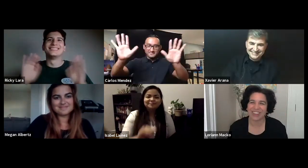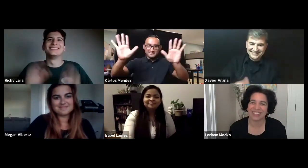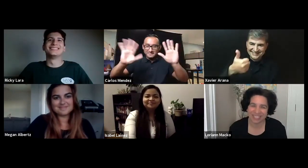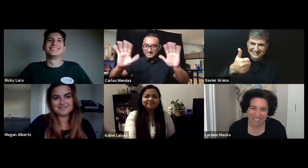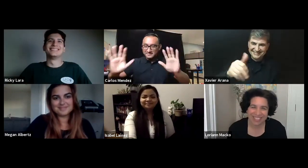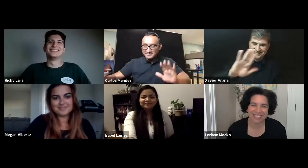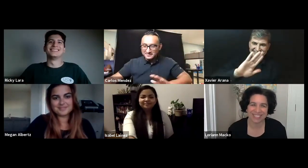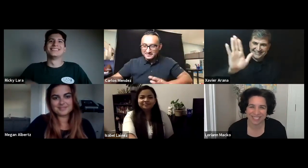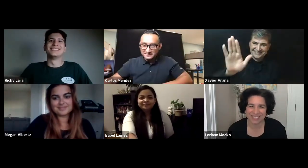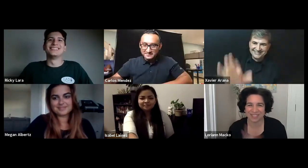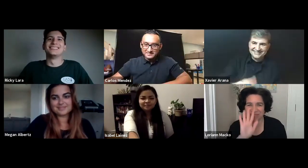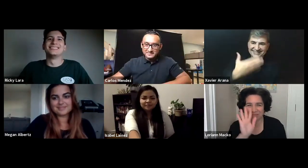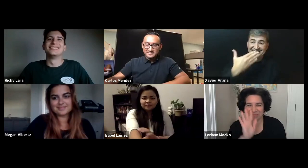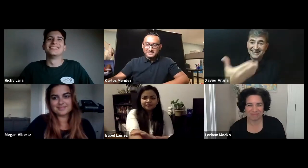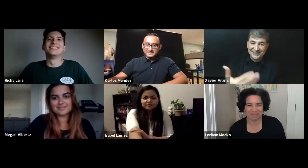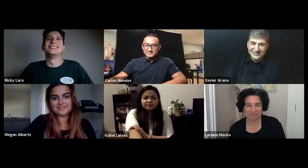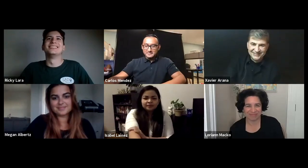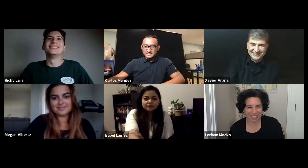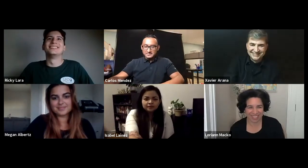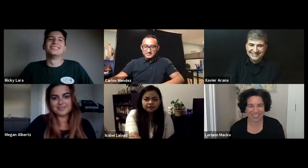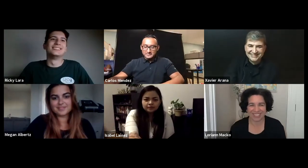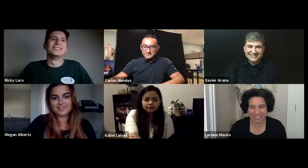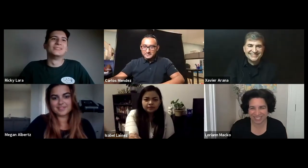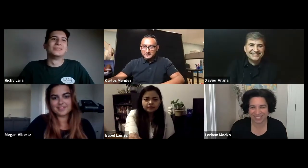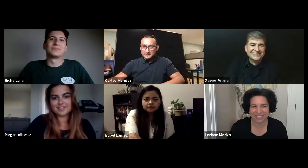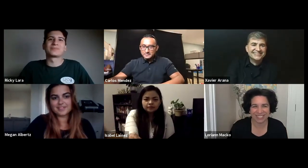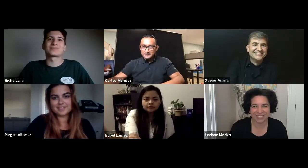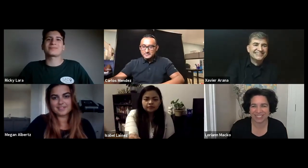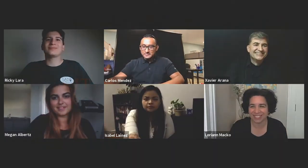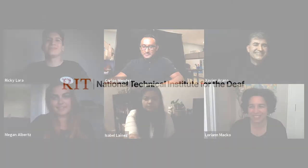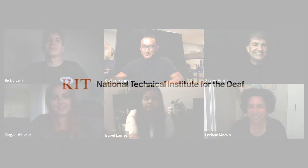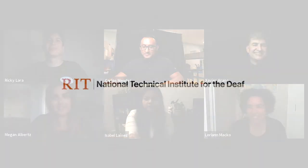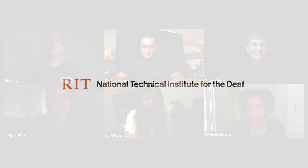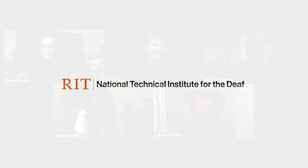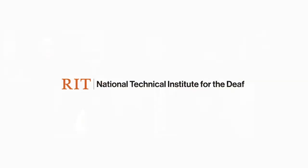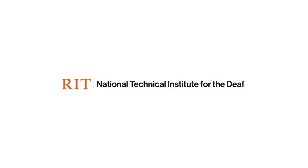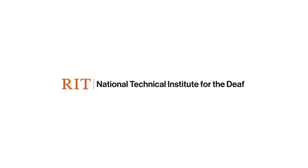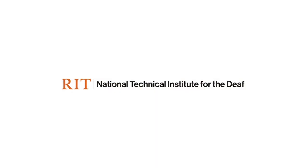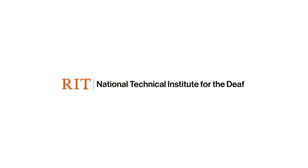Thank you. Nice to meet you all. Thank you so much.